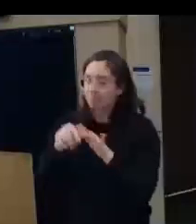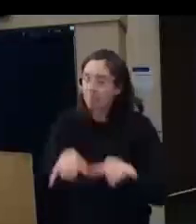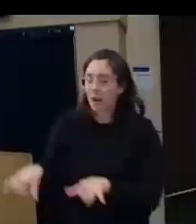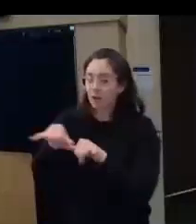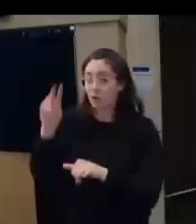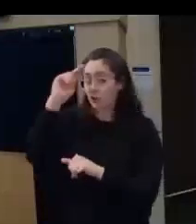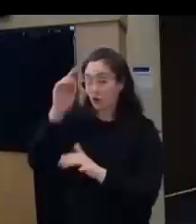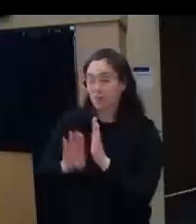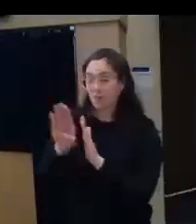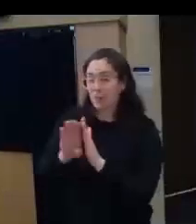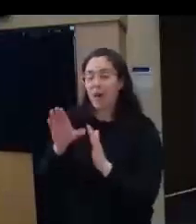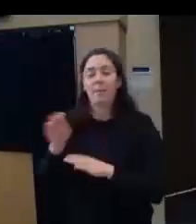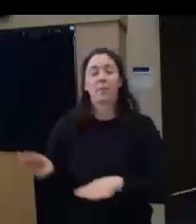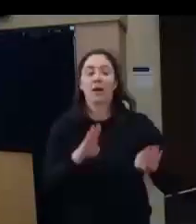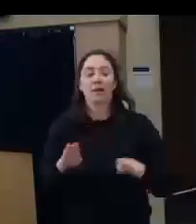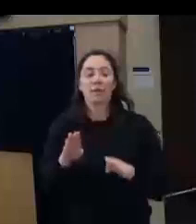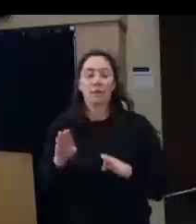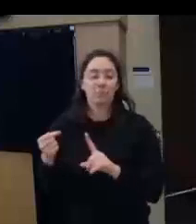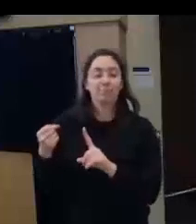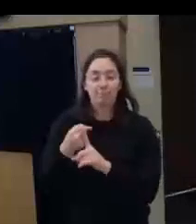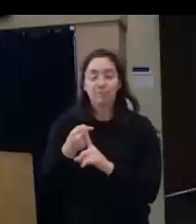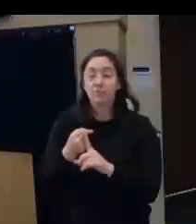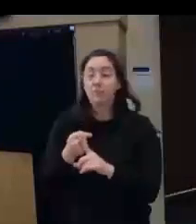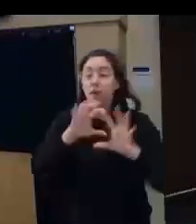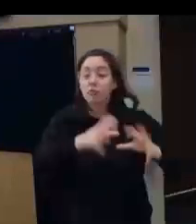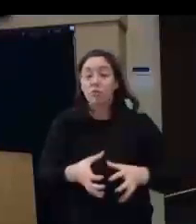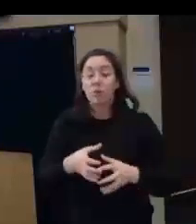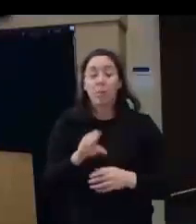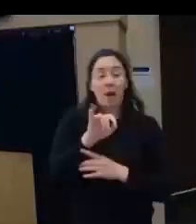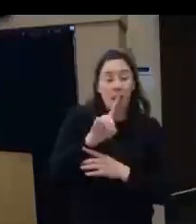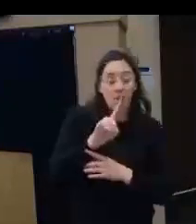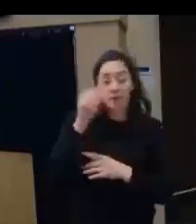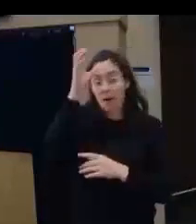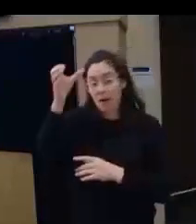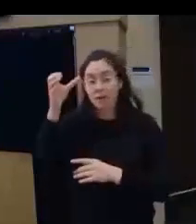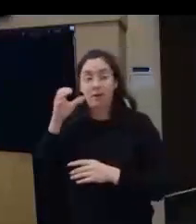neurodevelopmental and behavioral impairment characterized by mild cognitive impairment